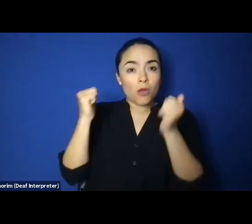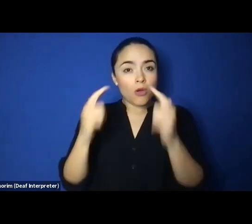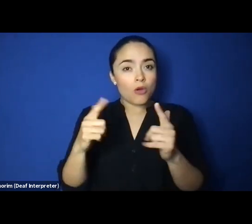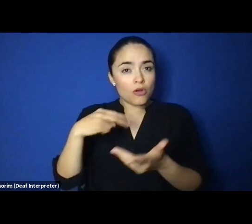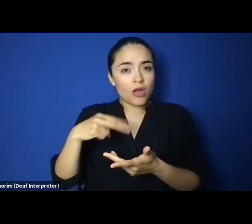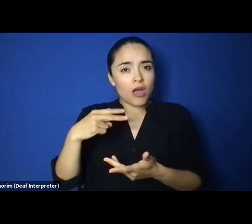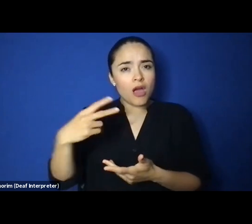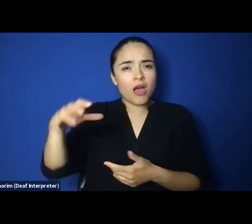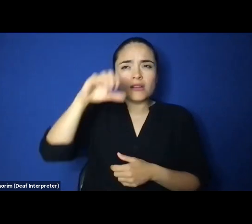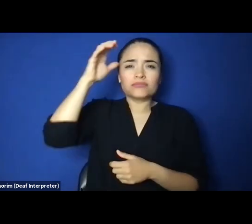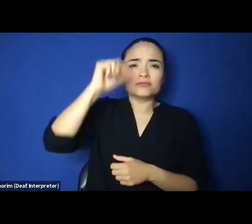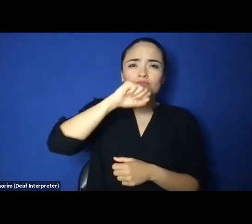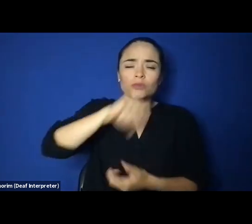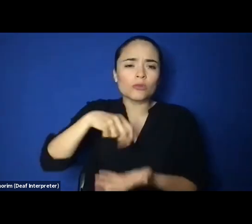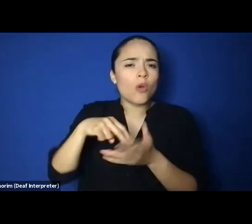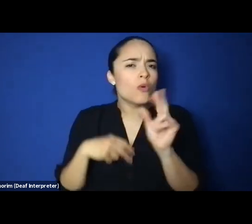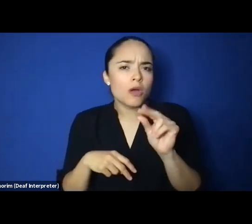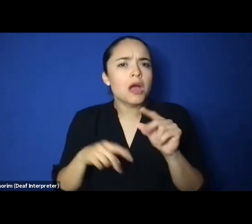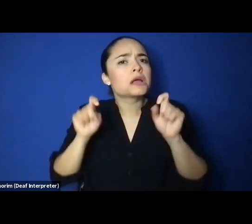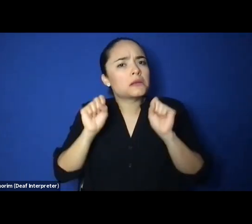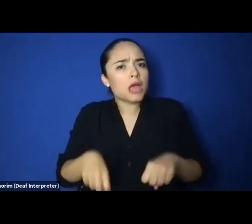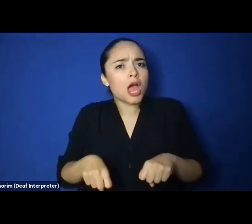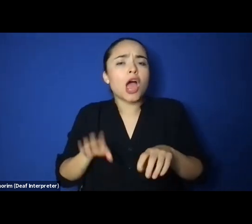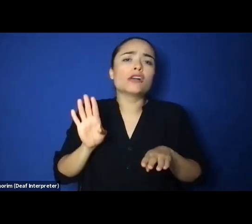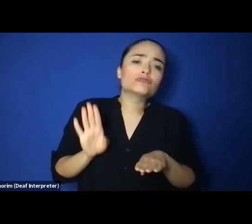when you've got access to the music,